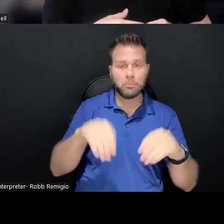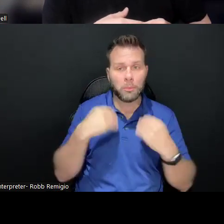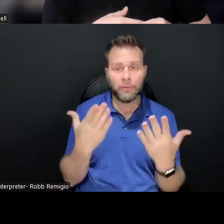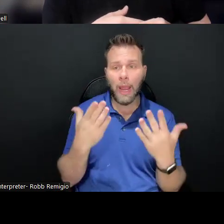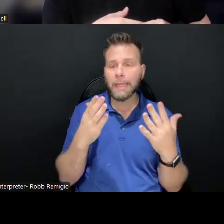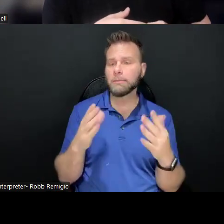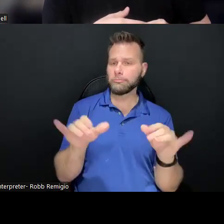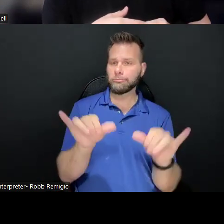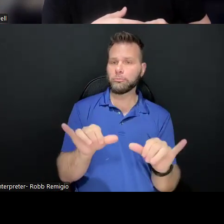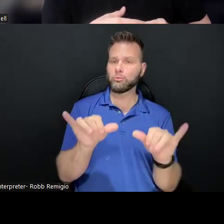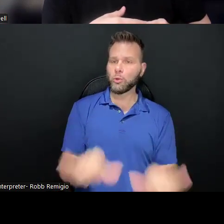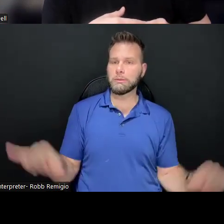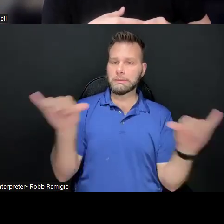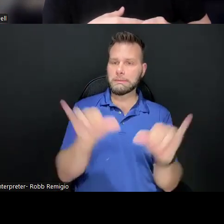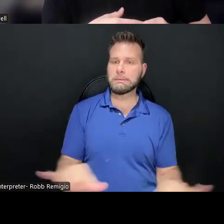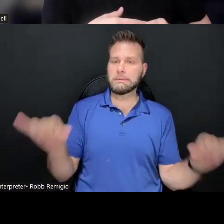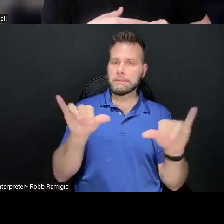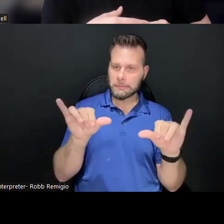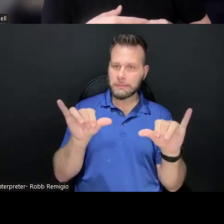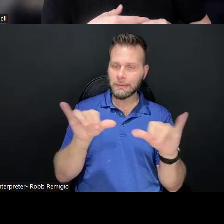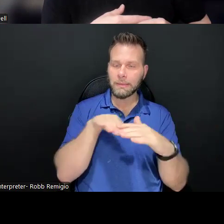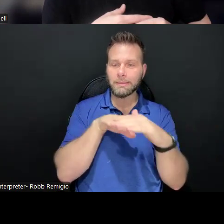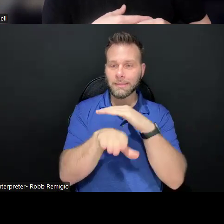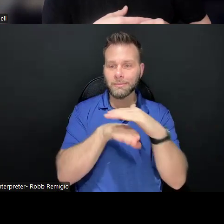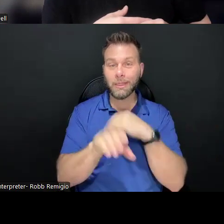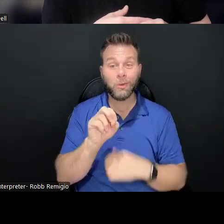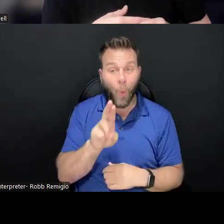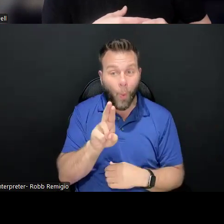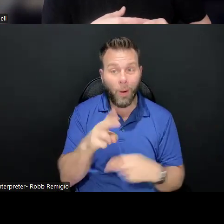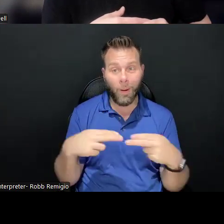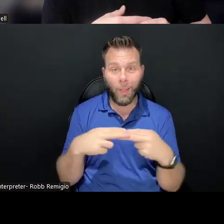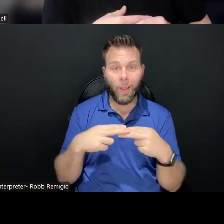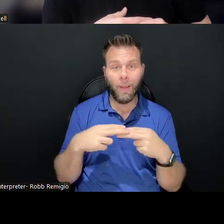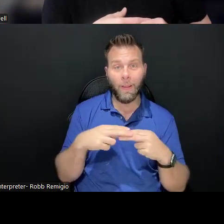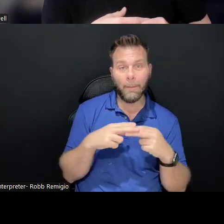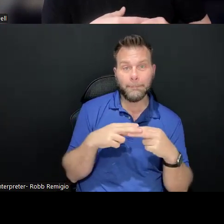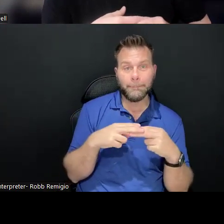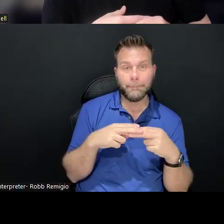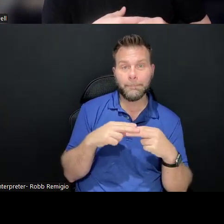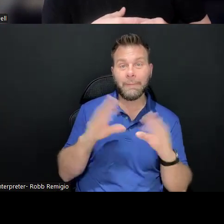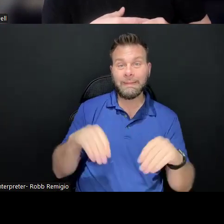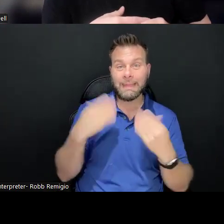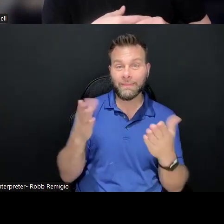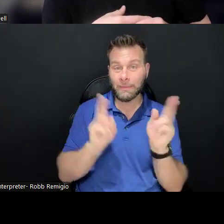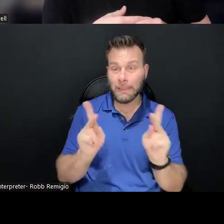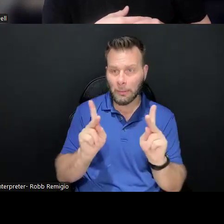announcing any kind of routine accessibility, or giving people a contact that you can reach out to with sufficient time to allow